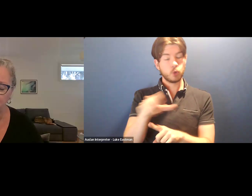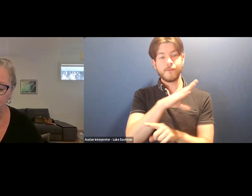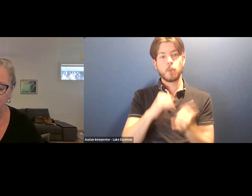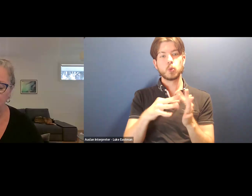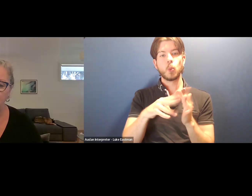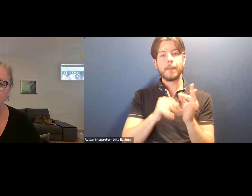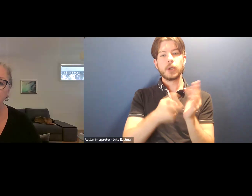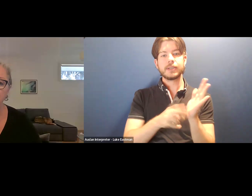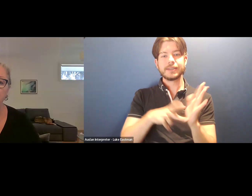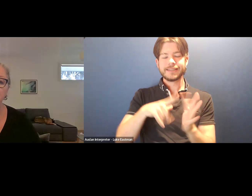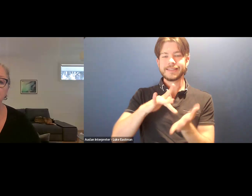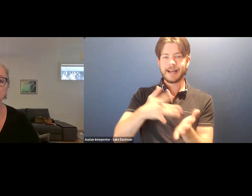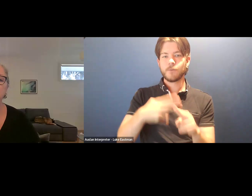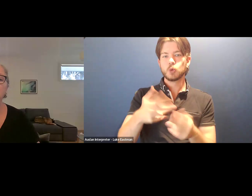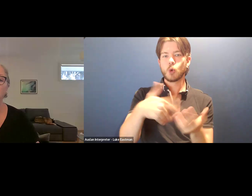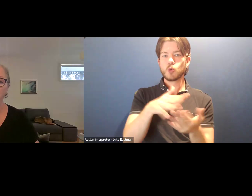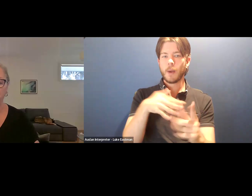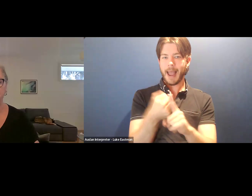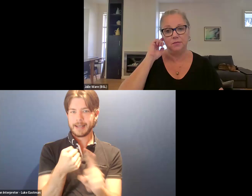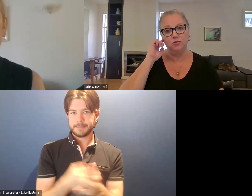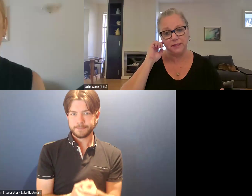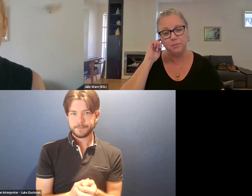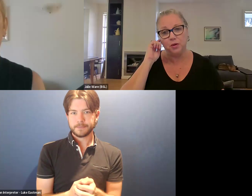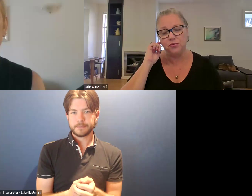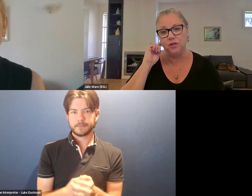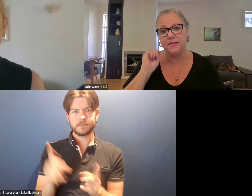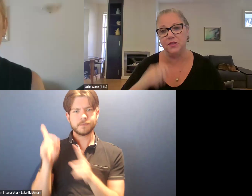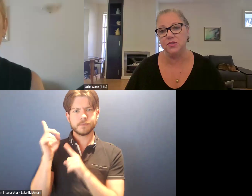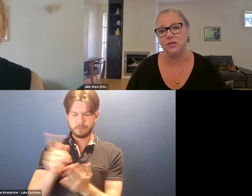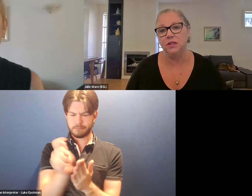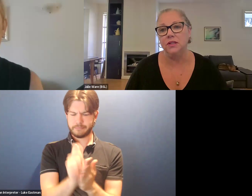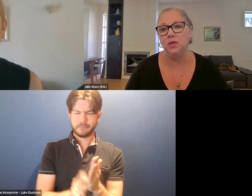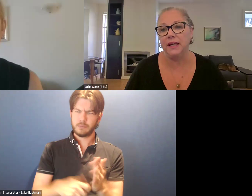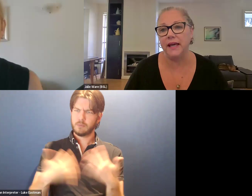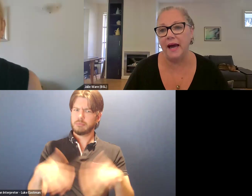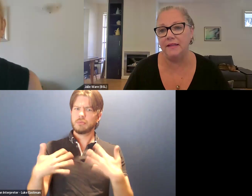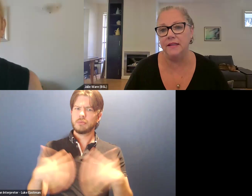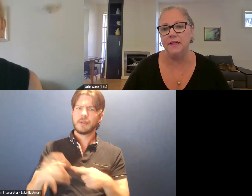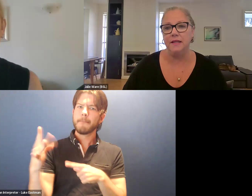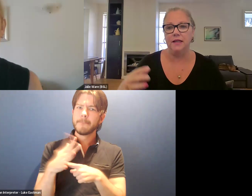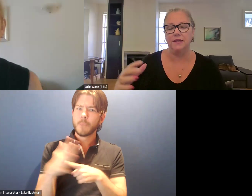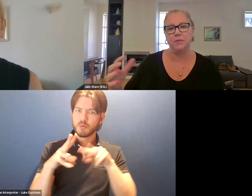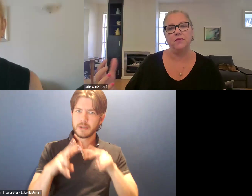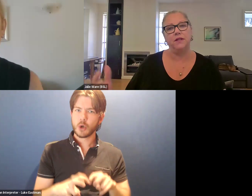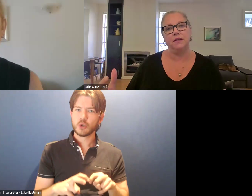Impact. Jenny has offered some really